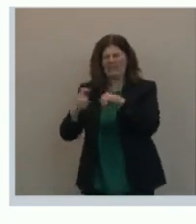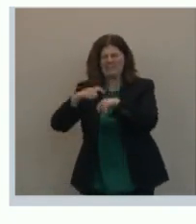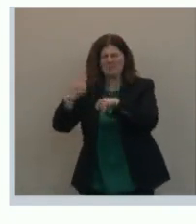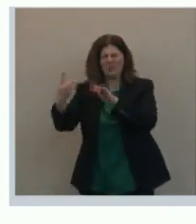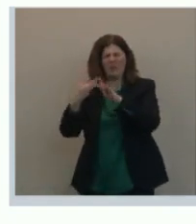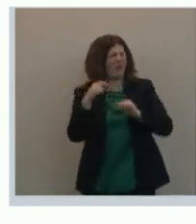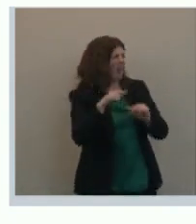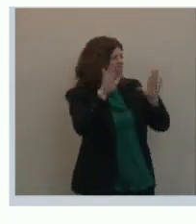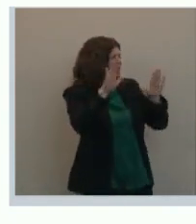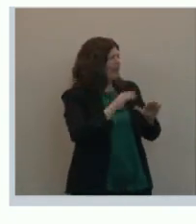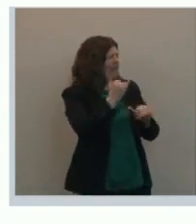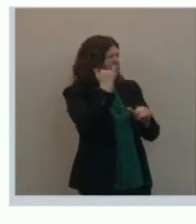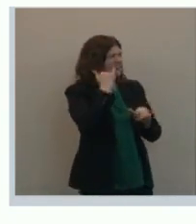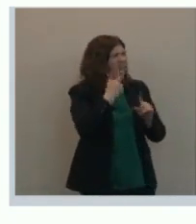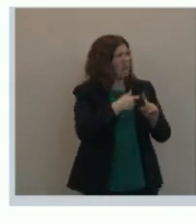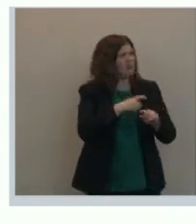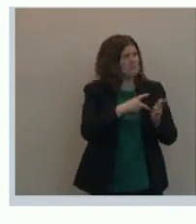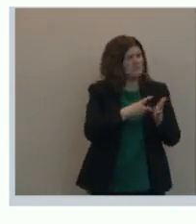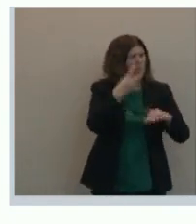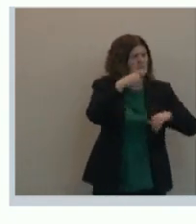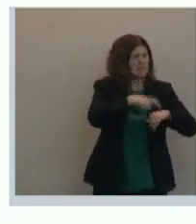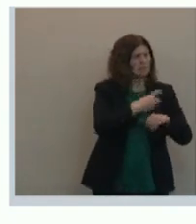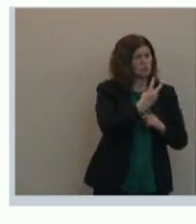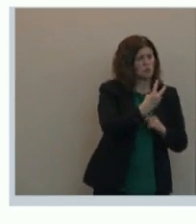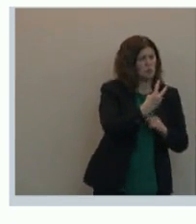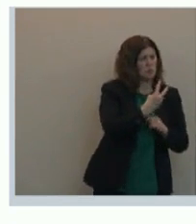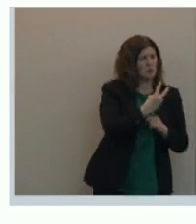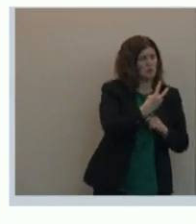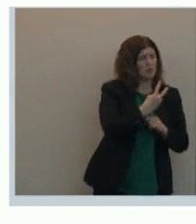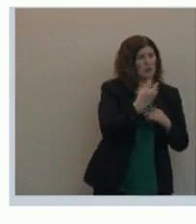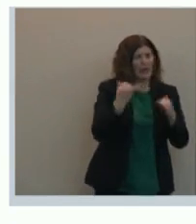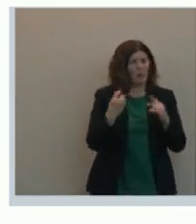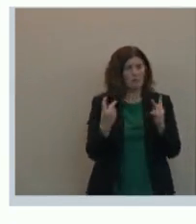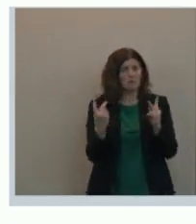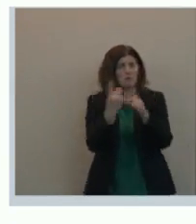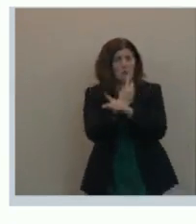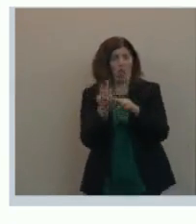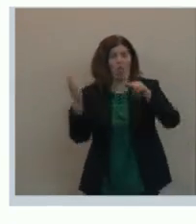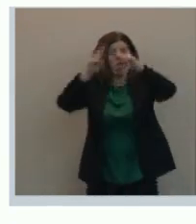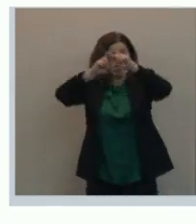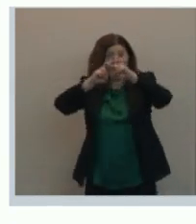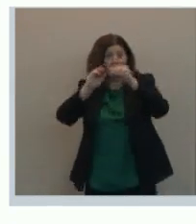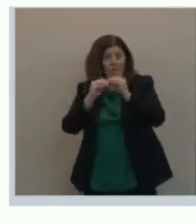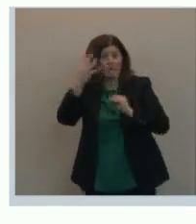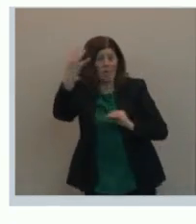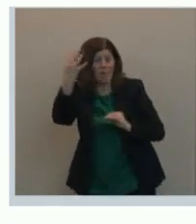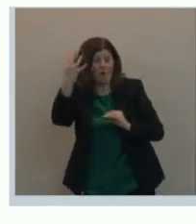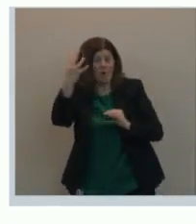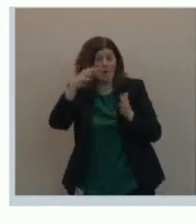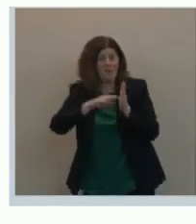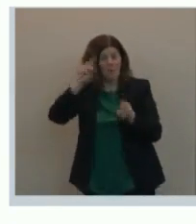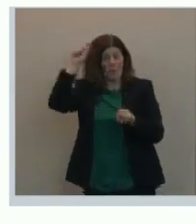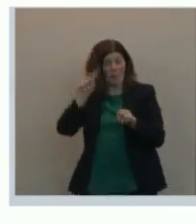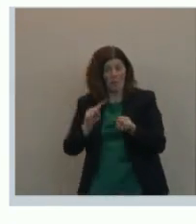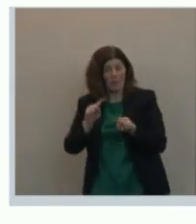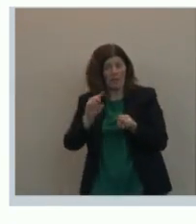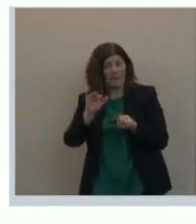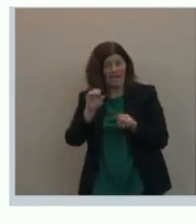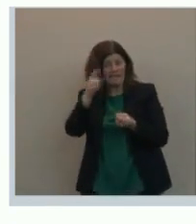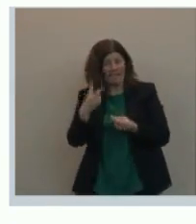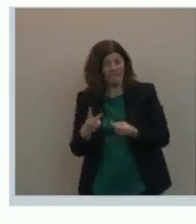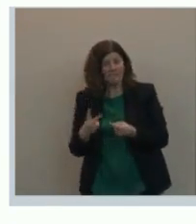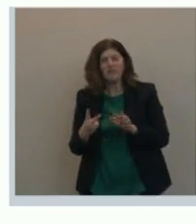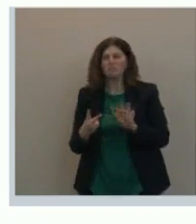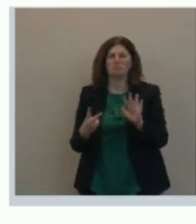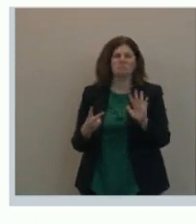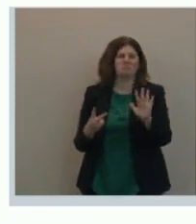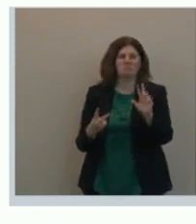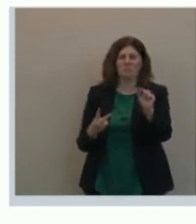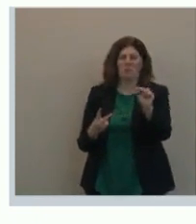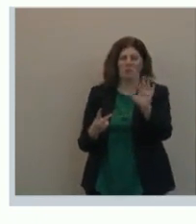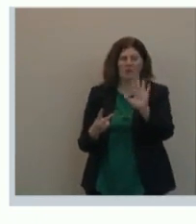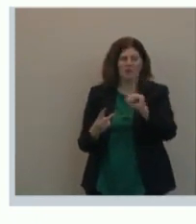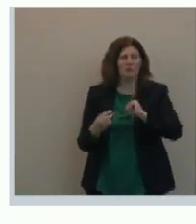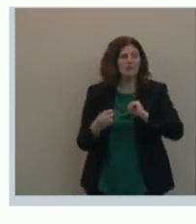AND SO LAST TIME, >> CONTACTED ME AFTER THE PRESENTATION AND SAID, THAT’S GREAT IF WE WENT FROM A DOUBLING TIME OF TWO TO A DOUBLING TIME